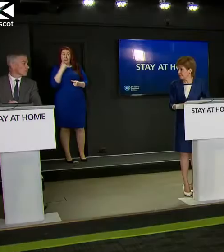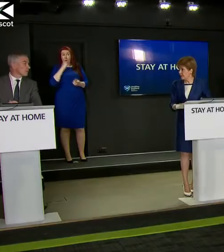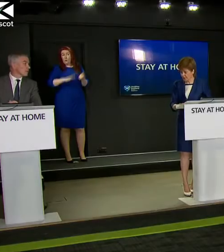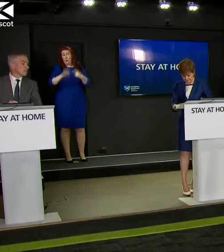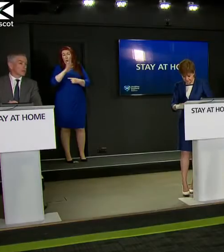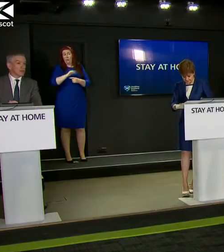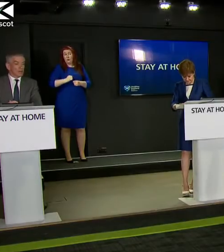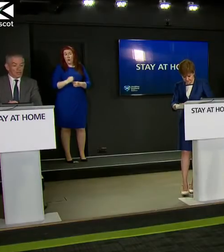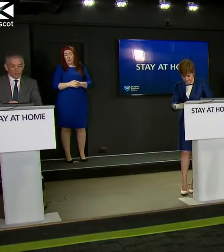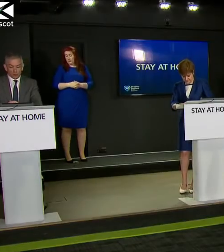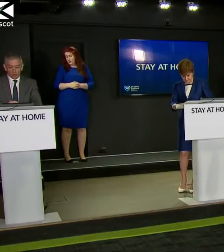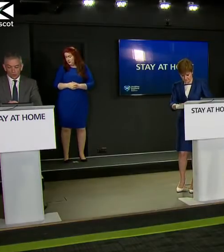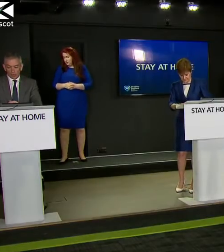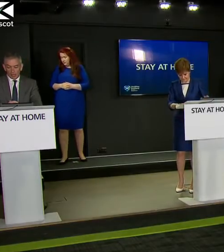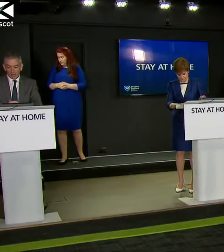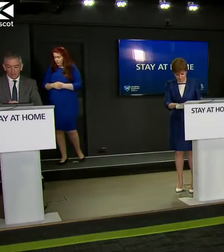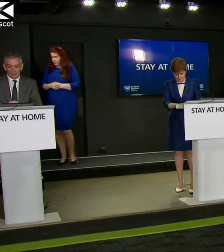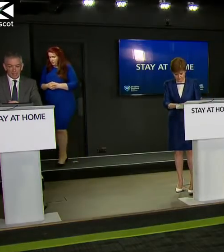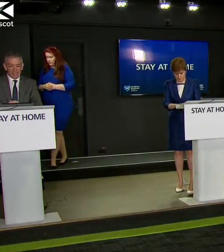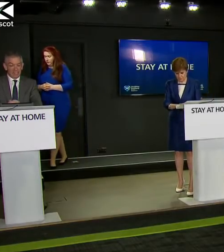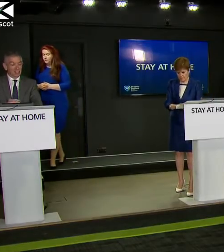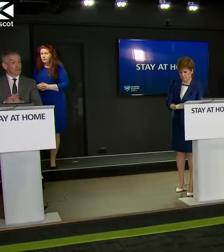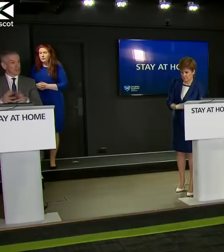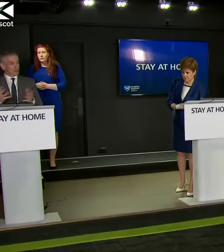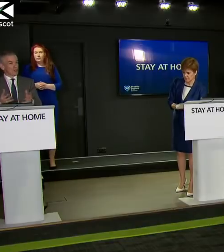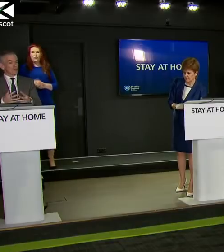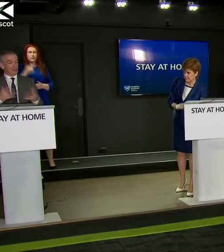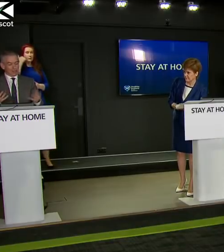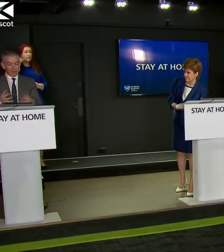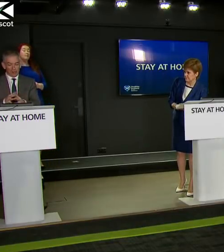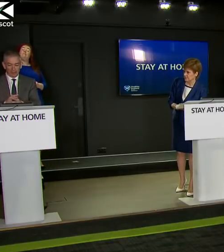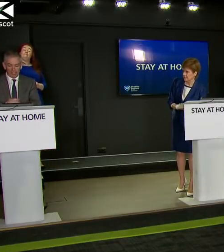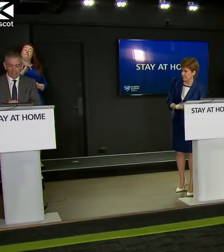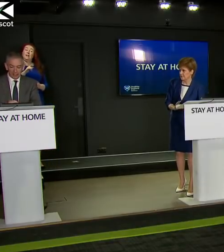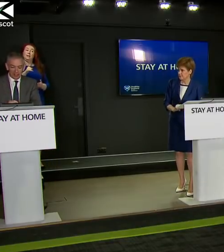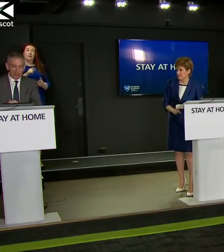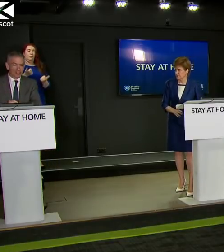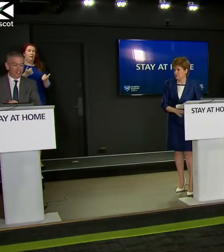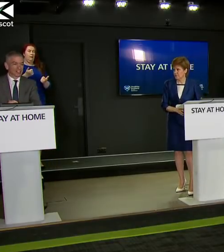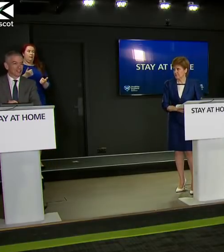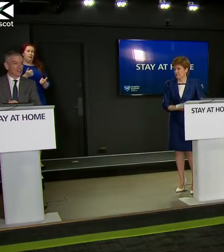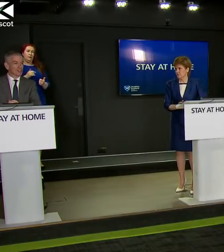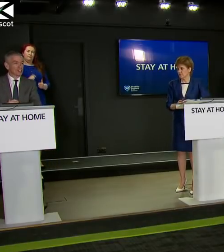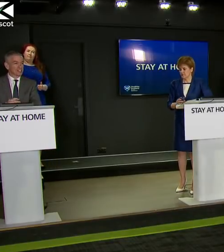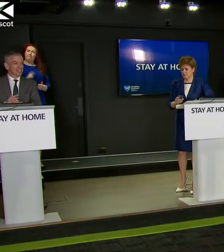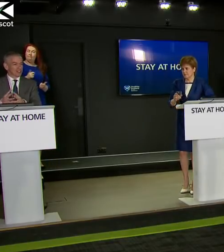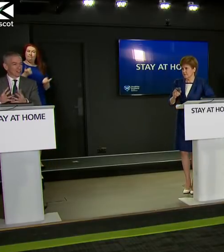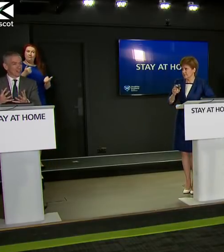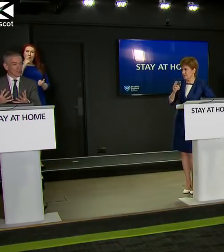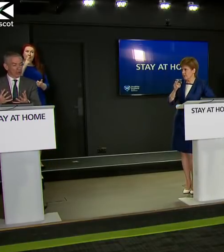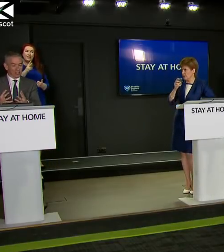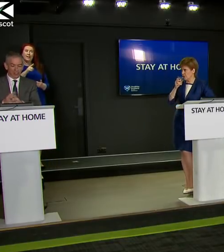So, it is reassuring, very reassuring to hear you starting to use things like the 'range'